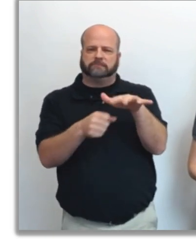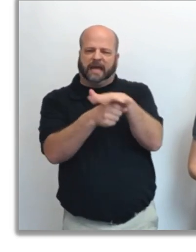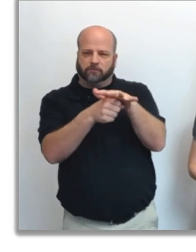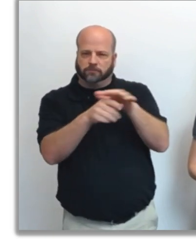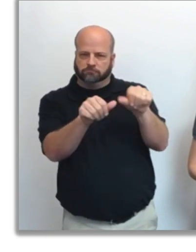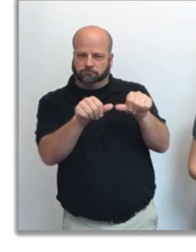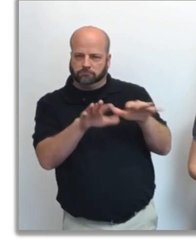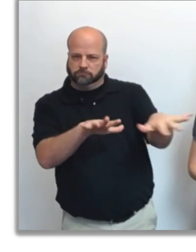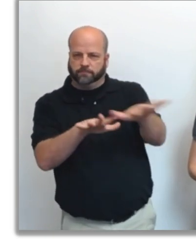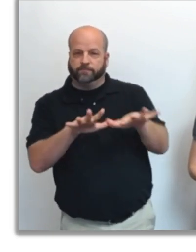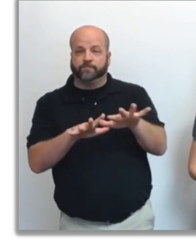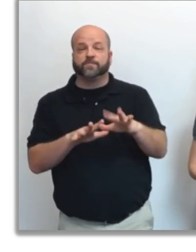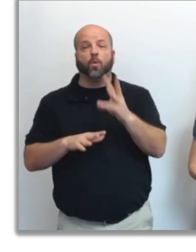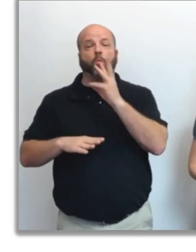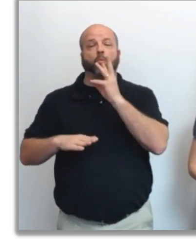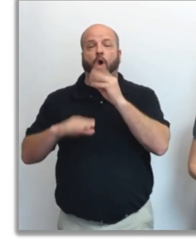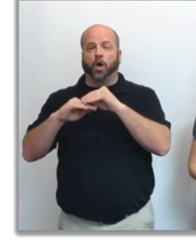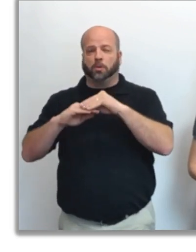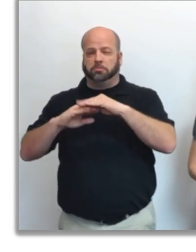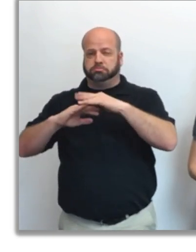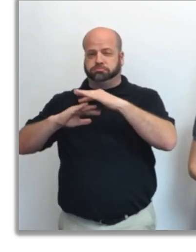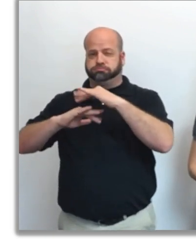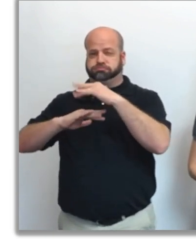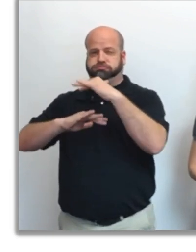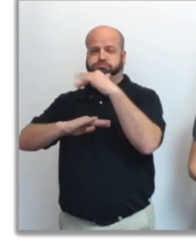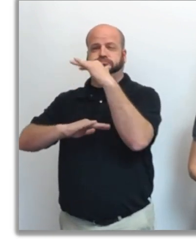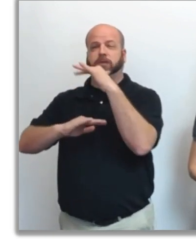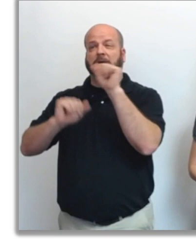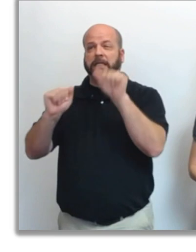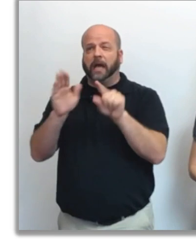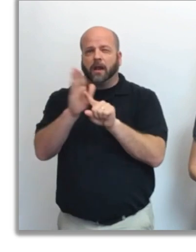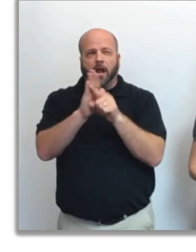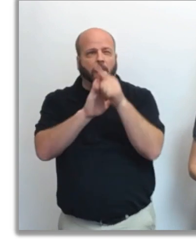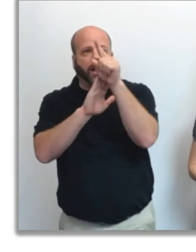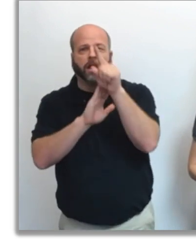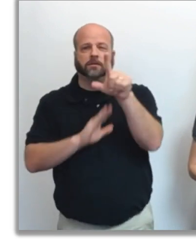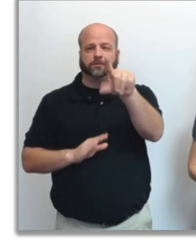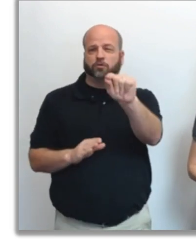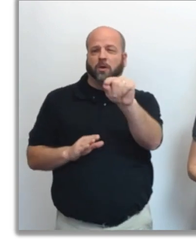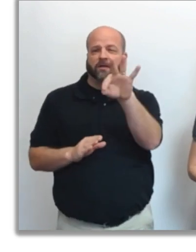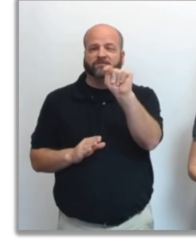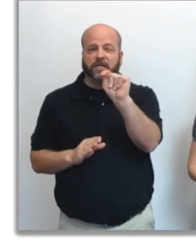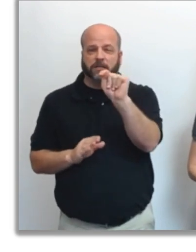Water rises associated with storm surge can reach heights in excess of 20 feet, and can